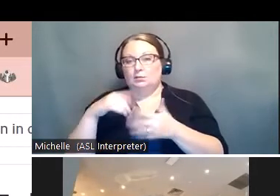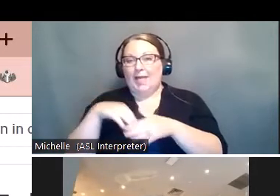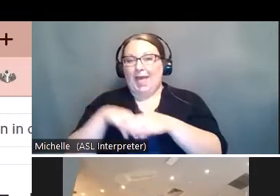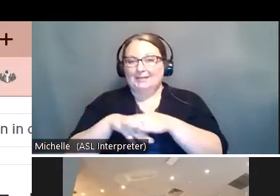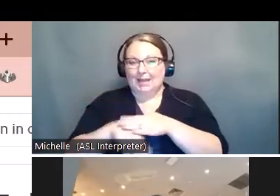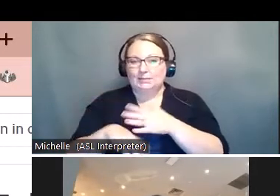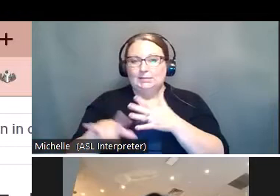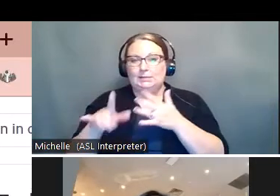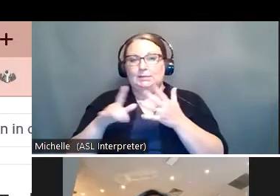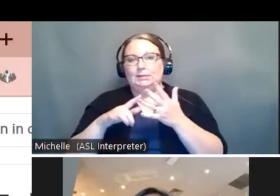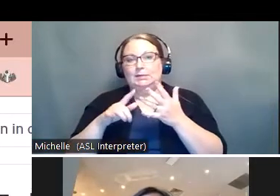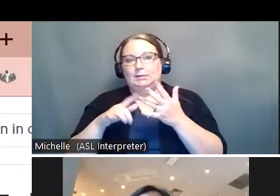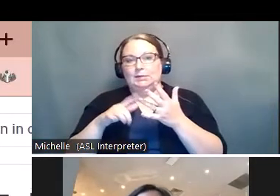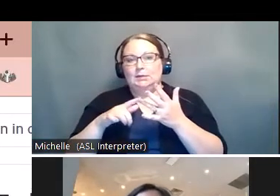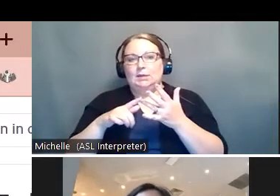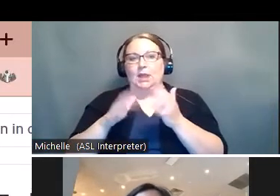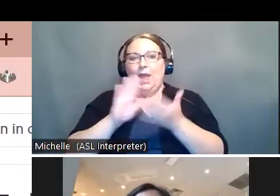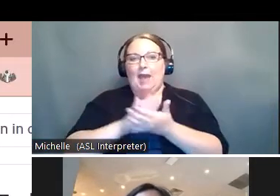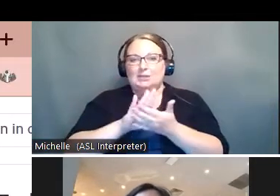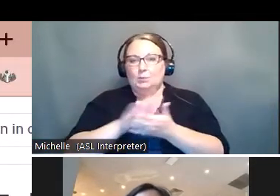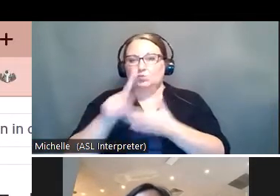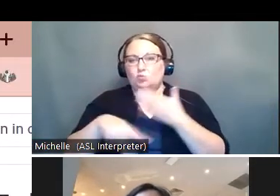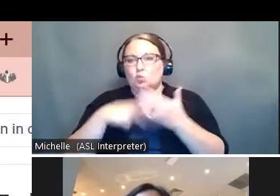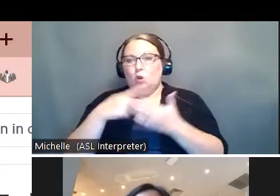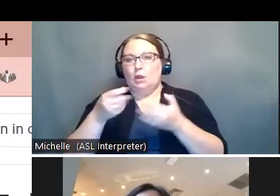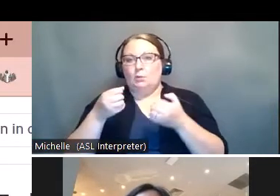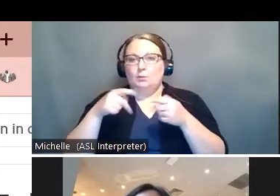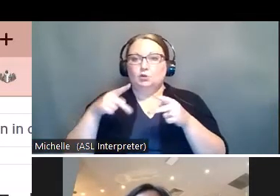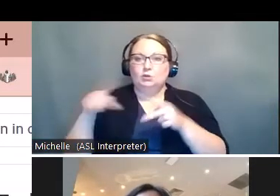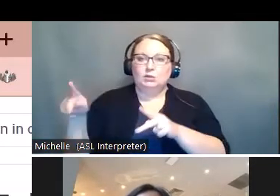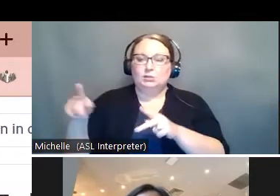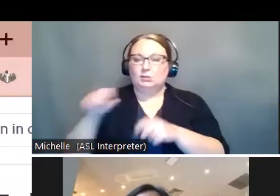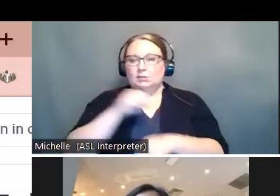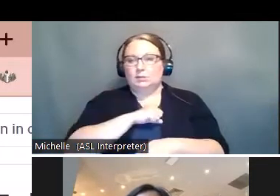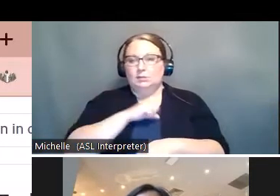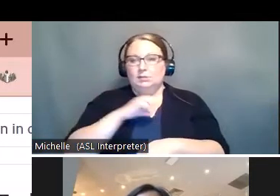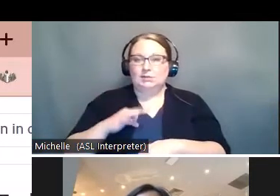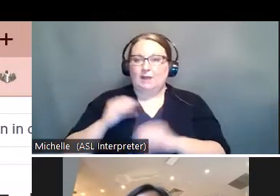academic and programmatic opportunities, staff and faculty with disabilities